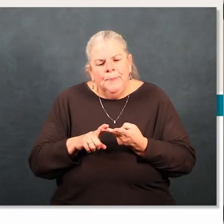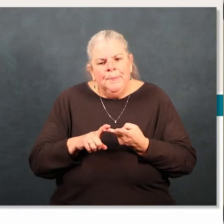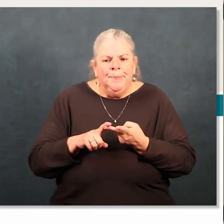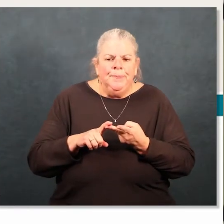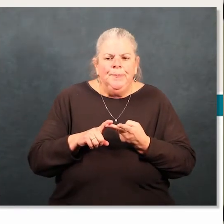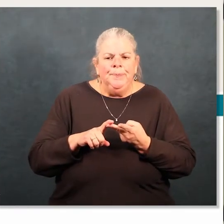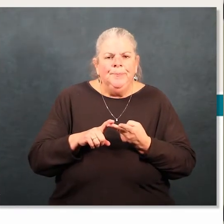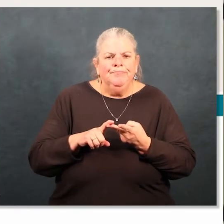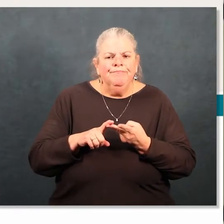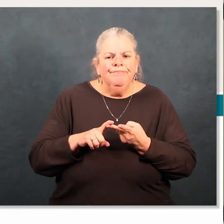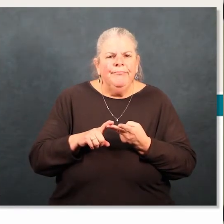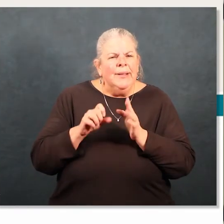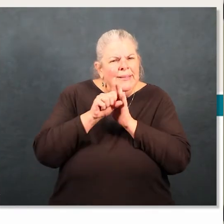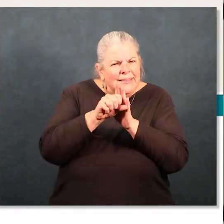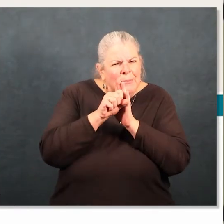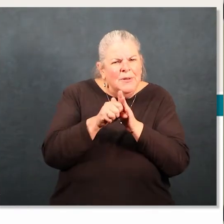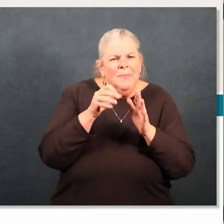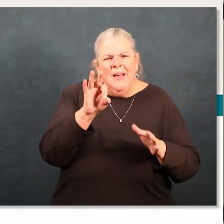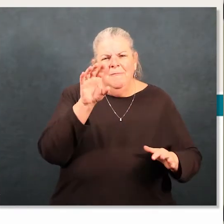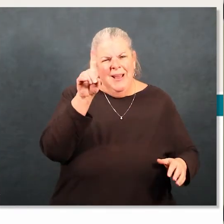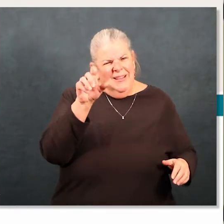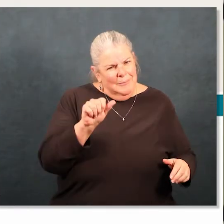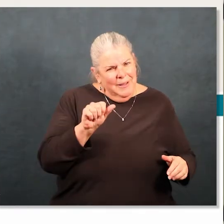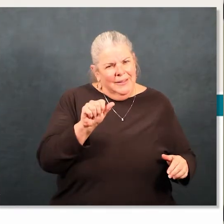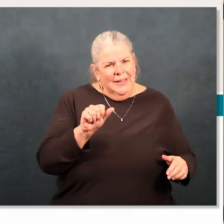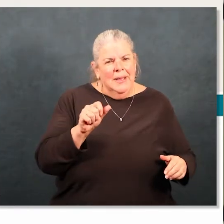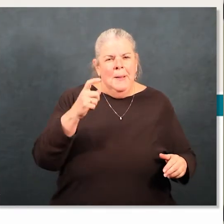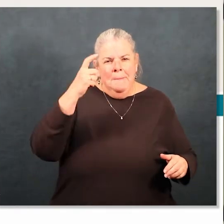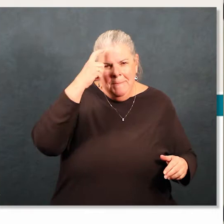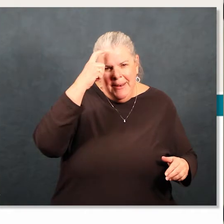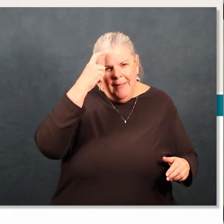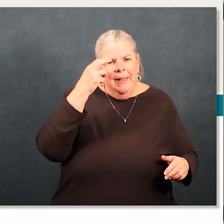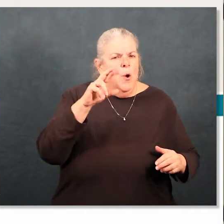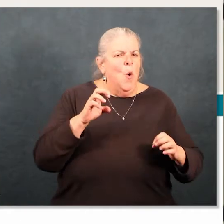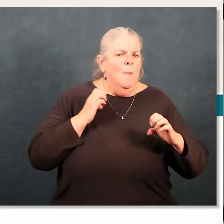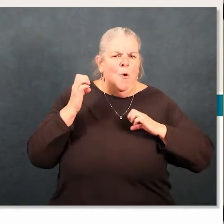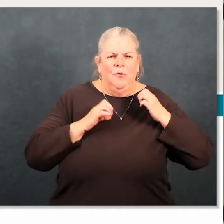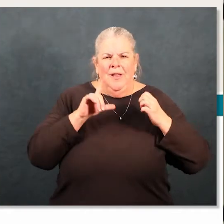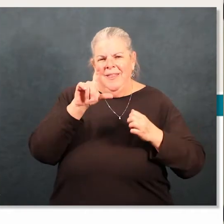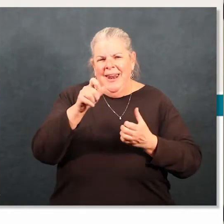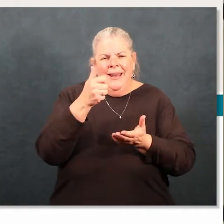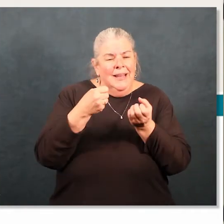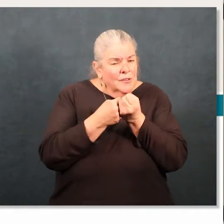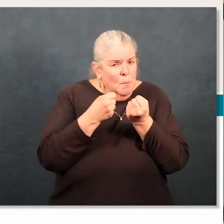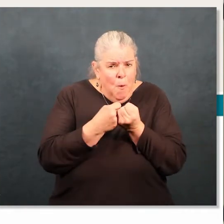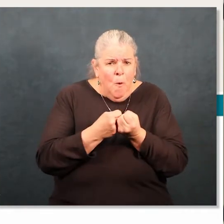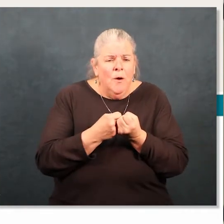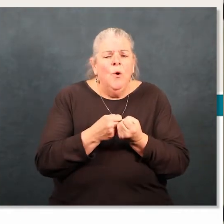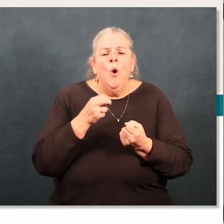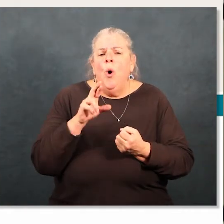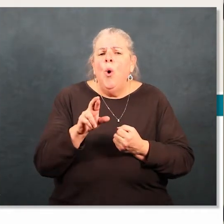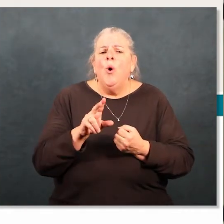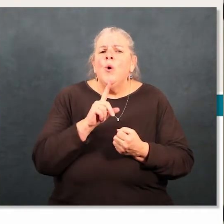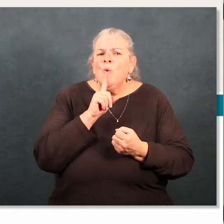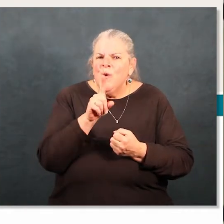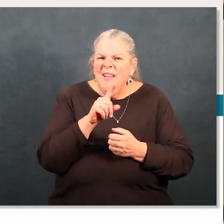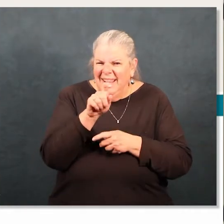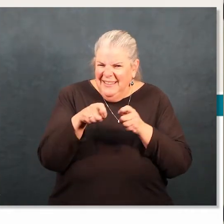symptoms of my disability? Mentally or emotionally that I need support with? Or is there a really specific task